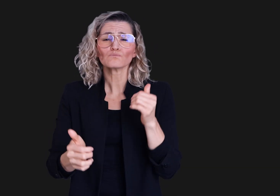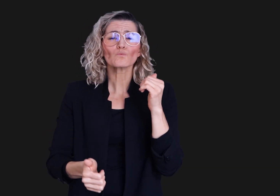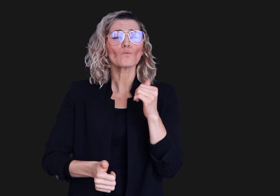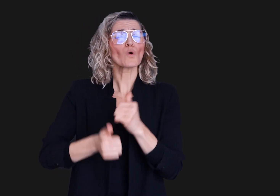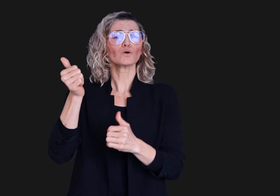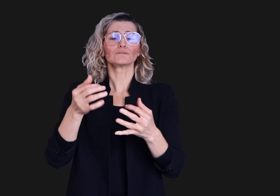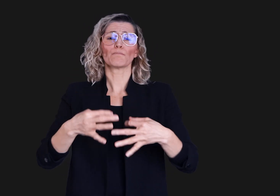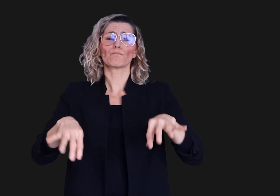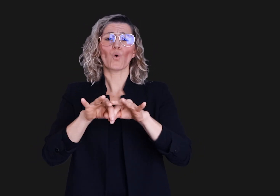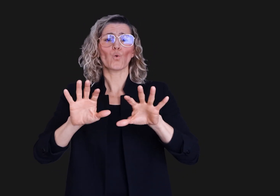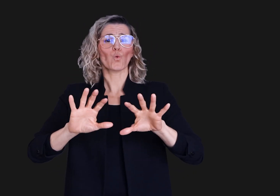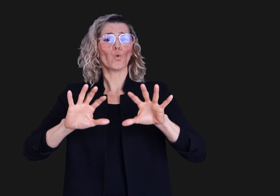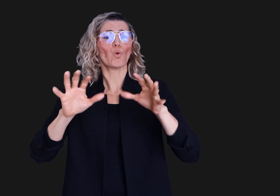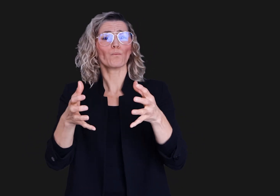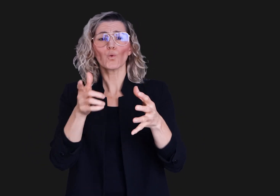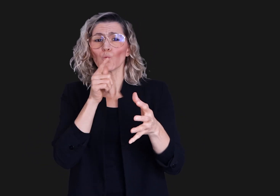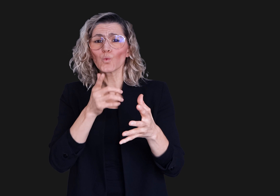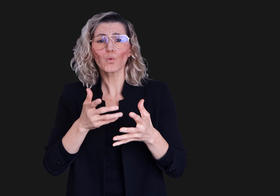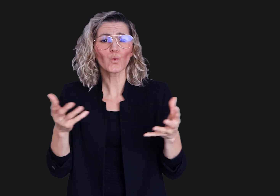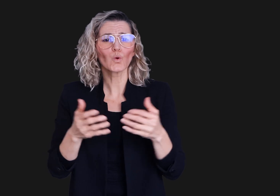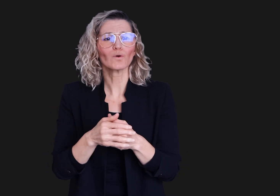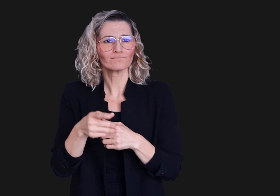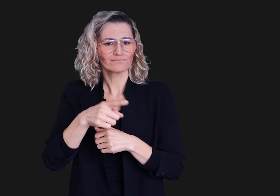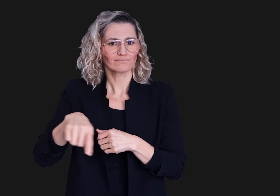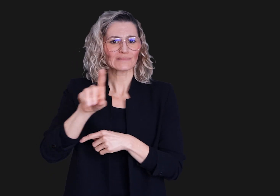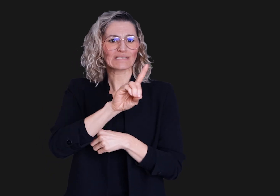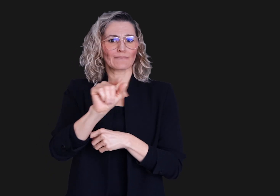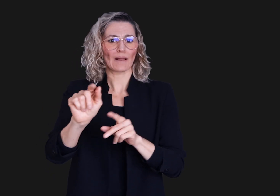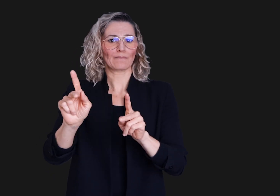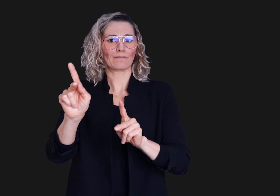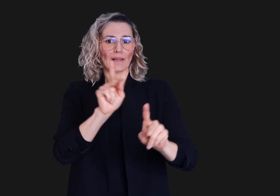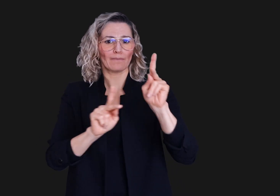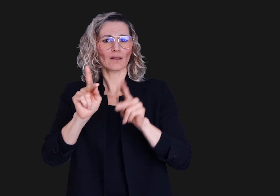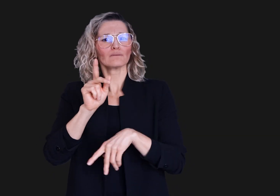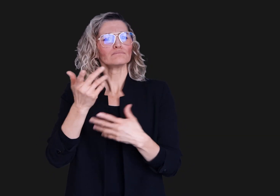The most important group is people whose lives are affected by disability.